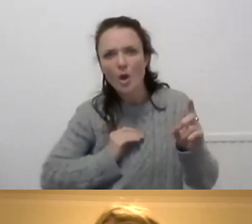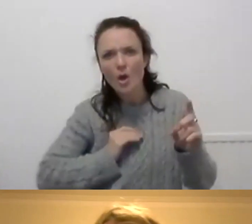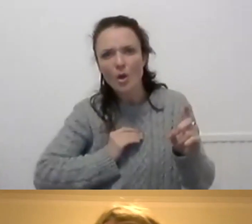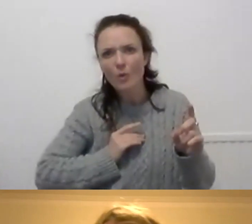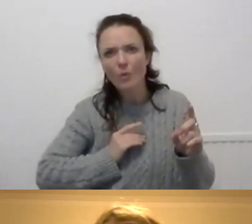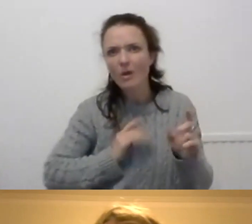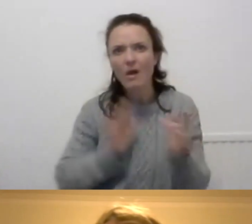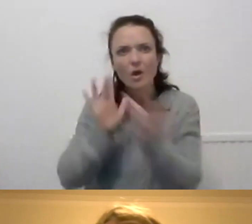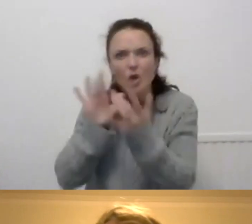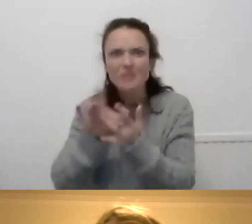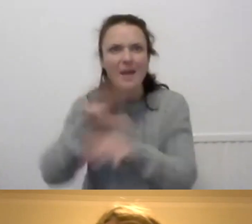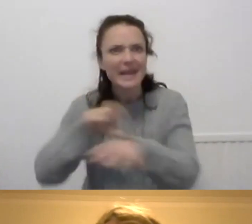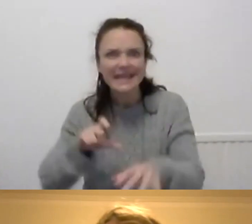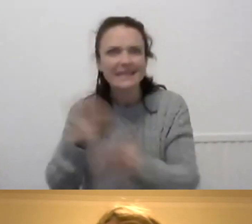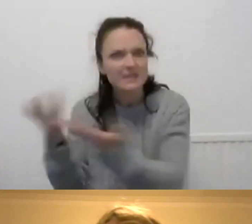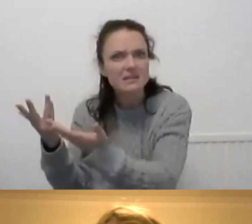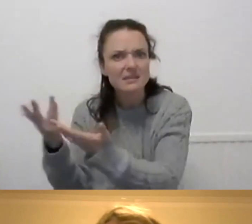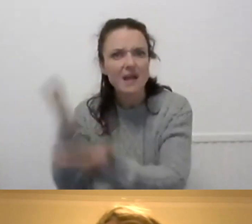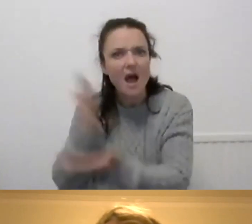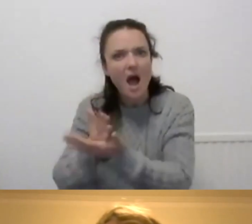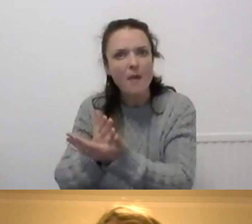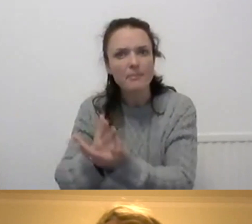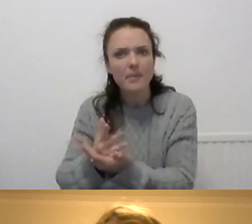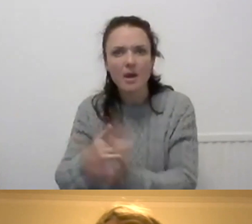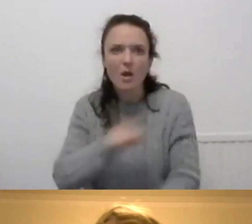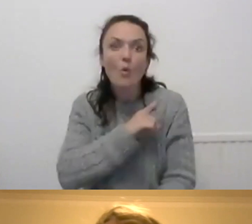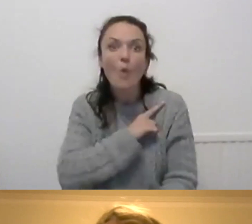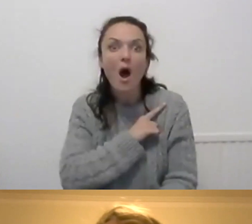there's a scam out there at the moment where with people wanting money, and I think no one